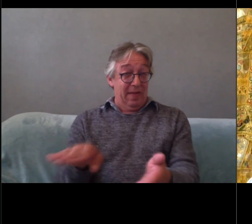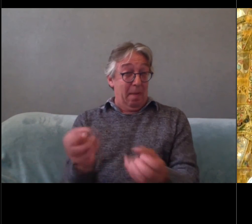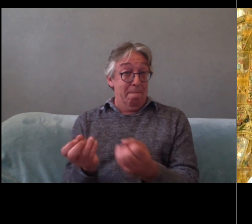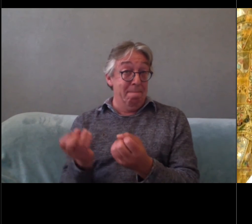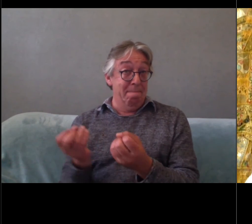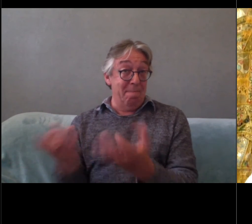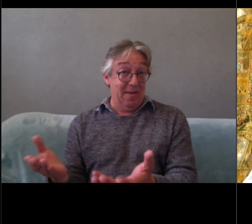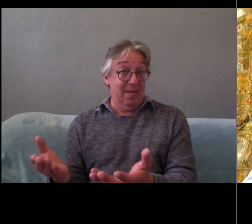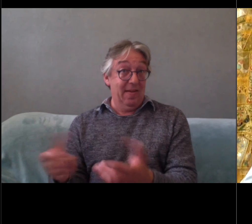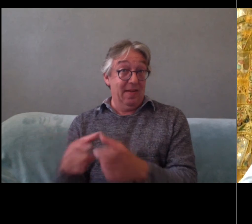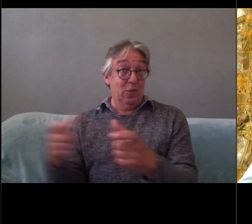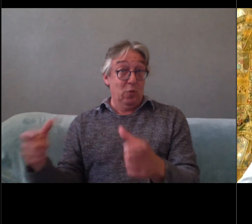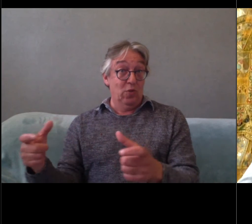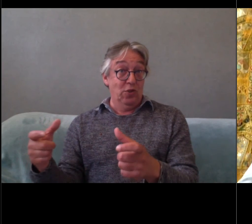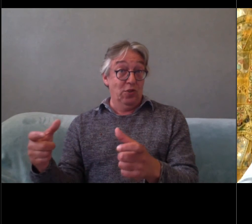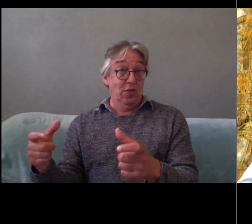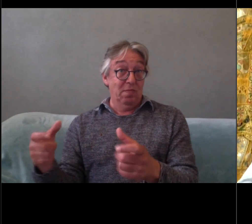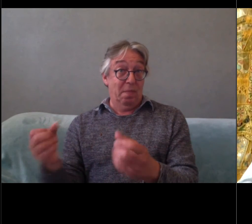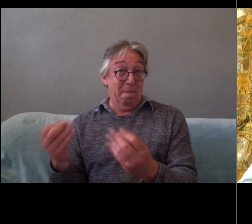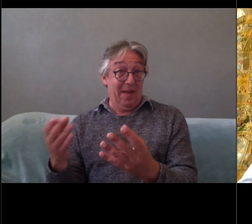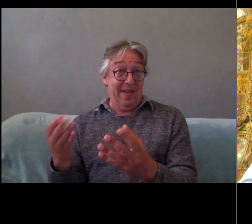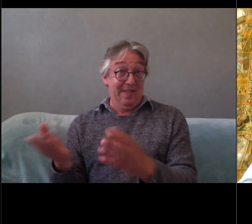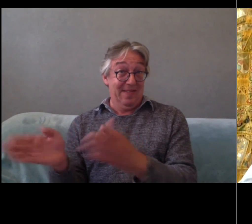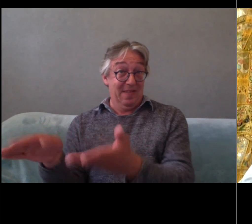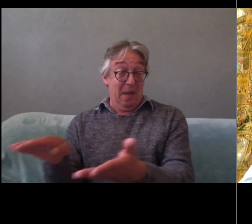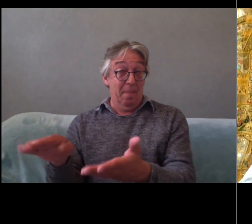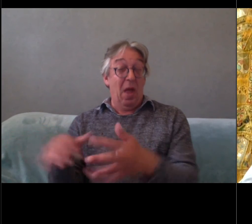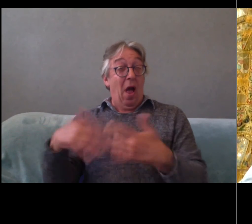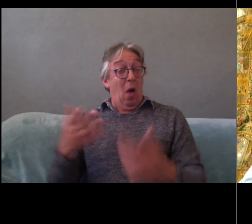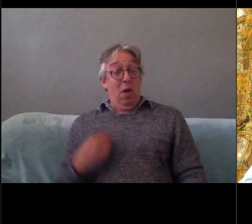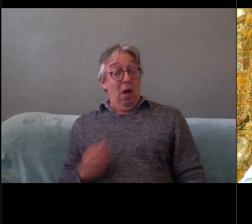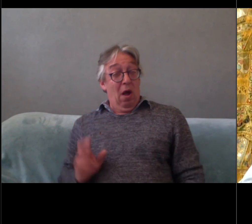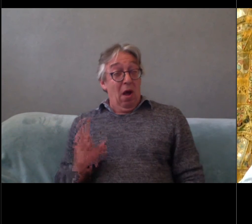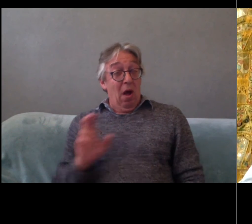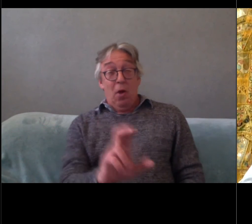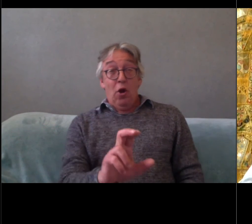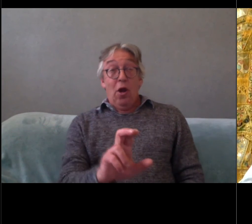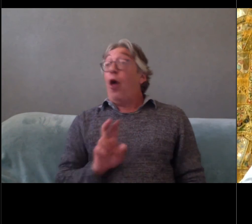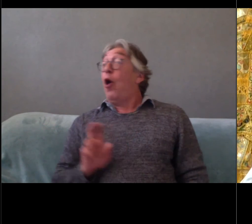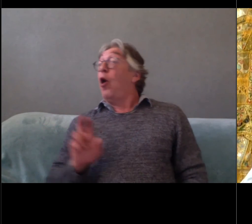And third one, how we can make sure we invest in community-based services.